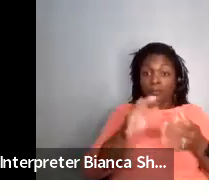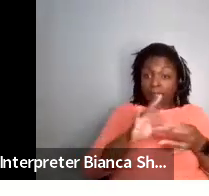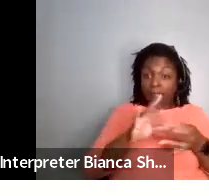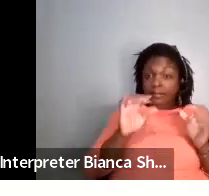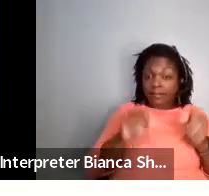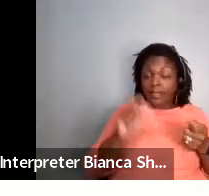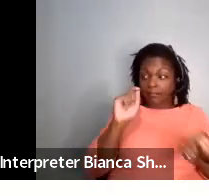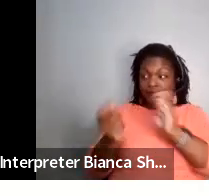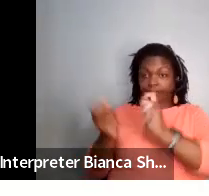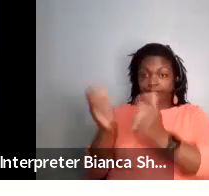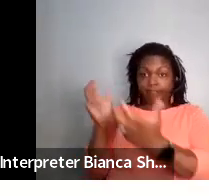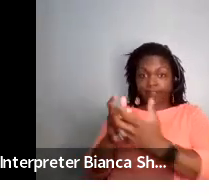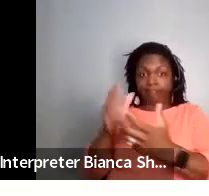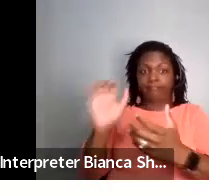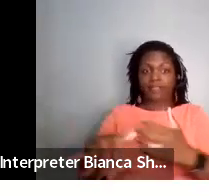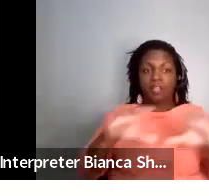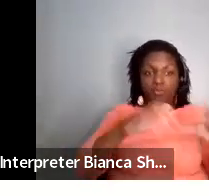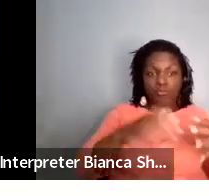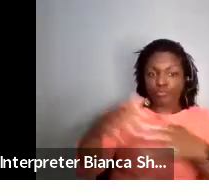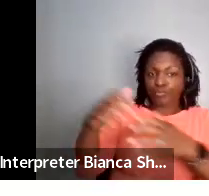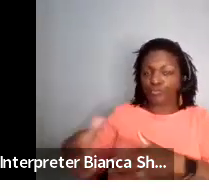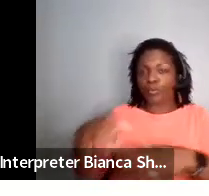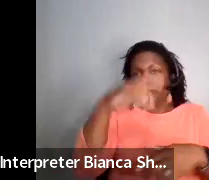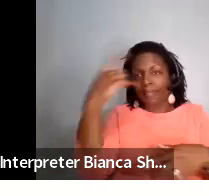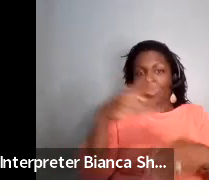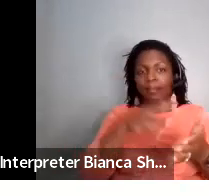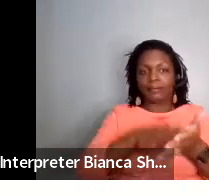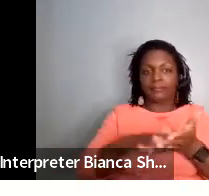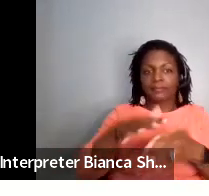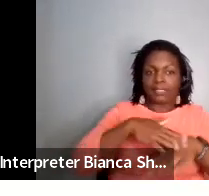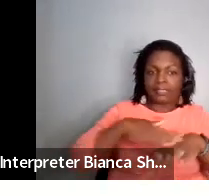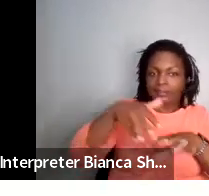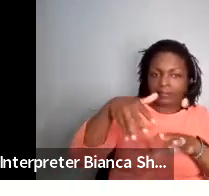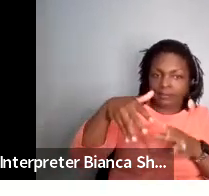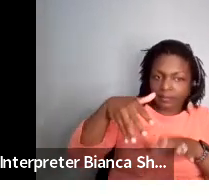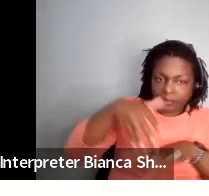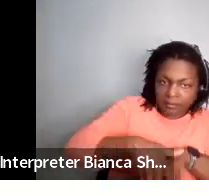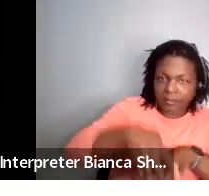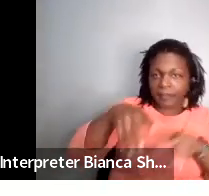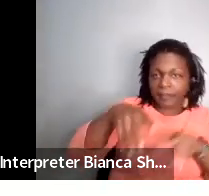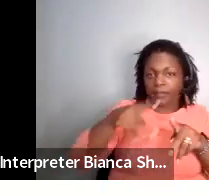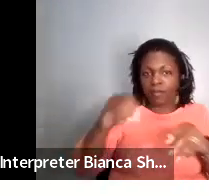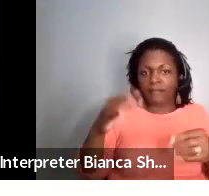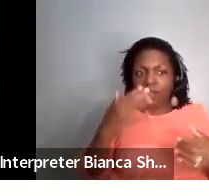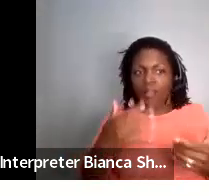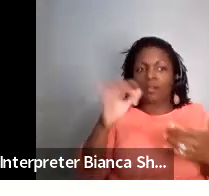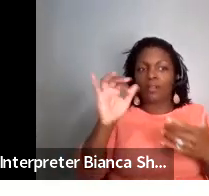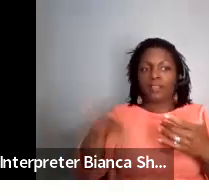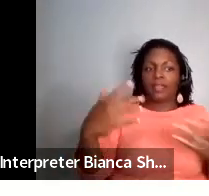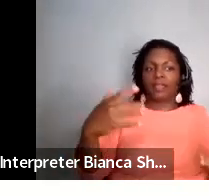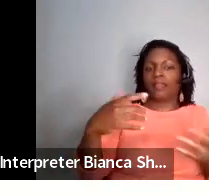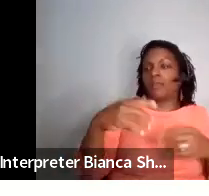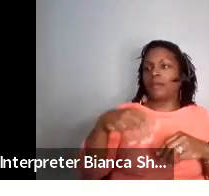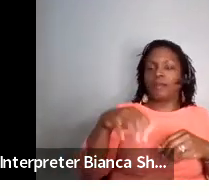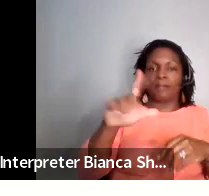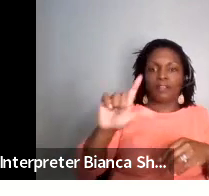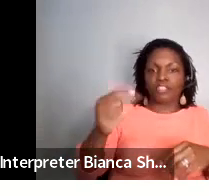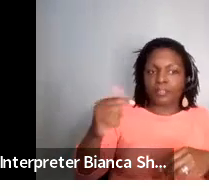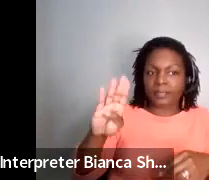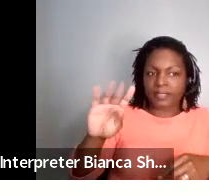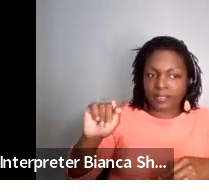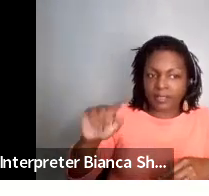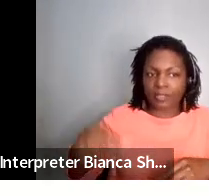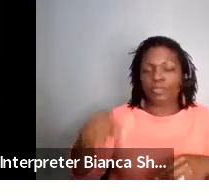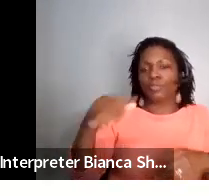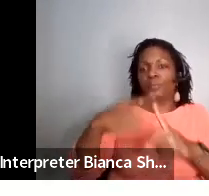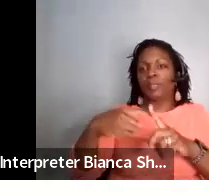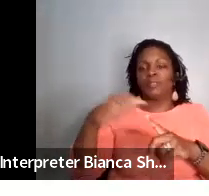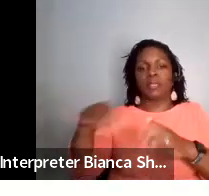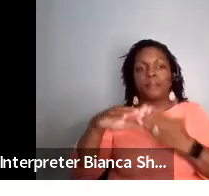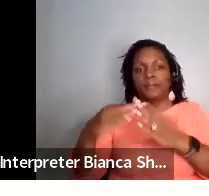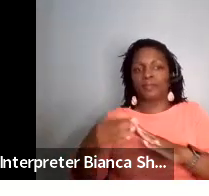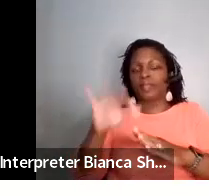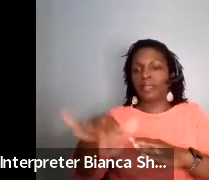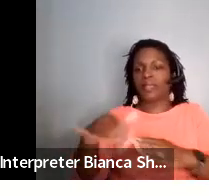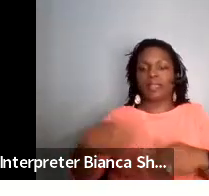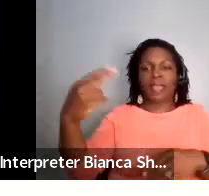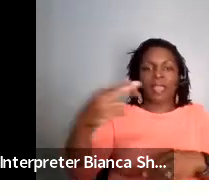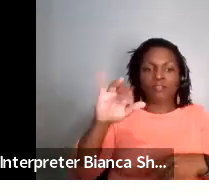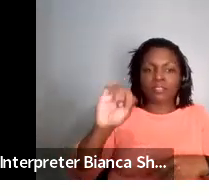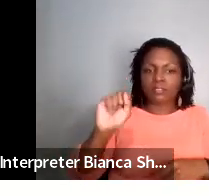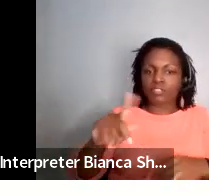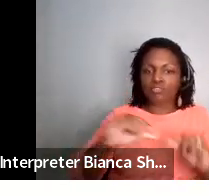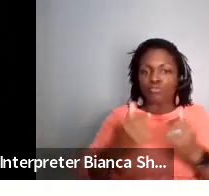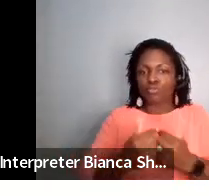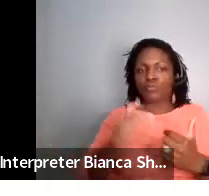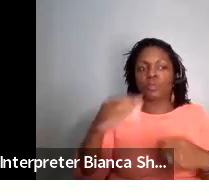The LGBT. 2 population communities at risk service numbers, veterans and their family members, and any other minorities are at risk populations that we Wanna make sure we are getting the word to these communities into these populations.